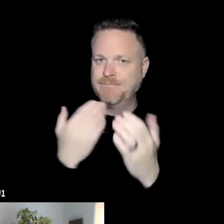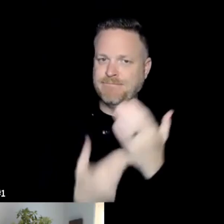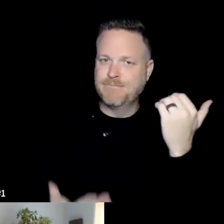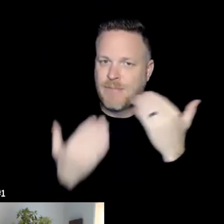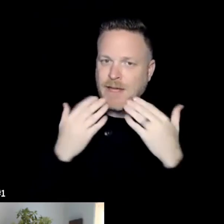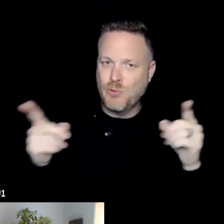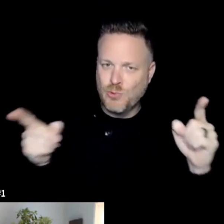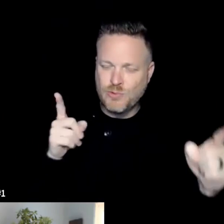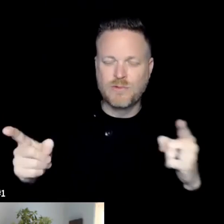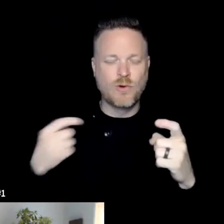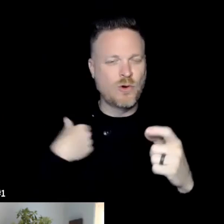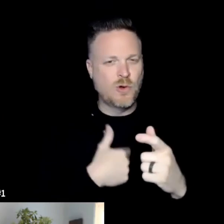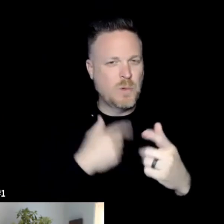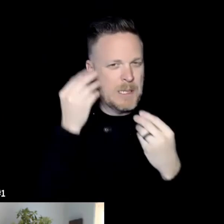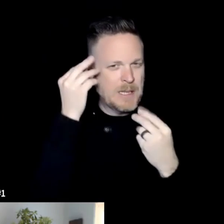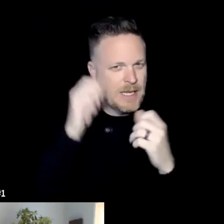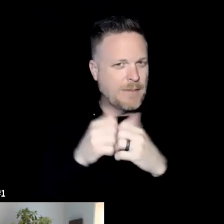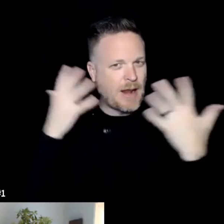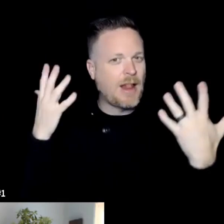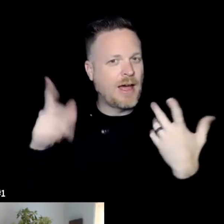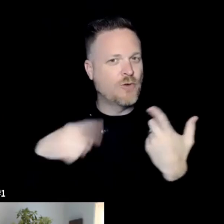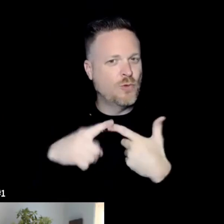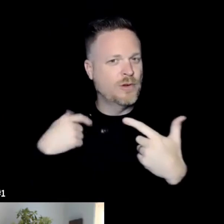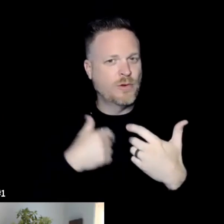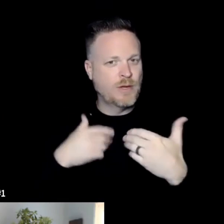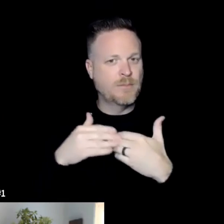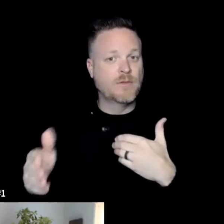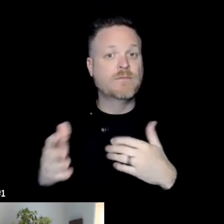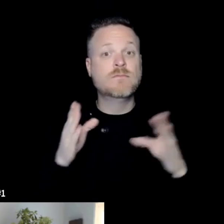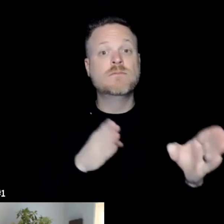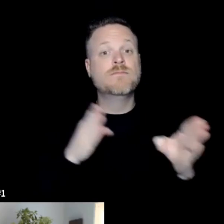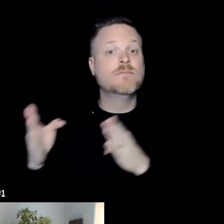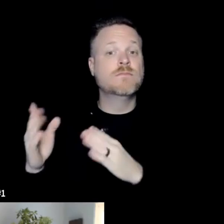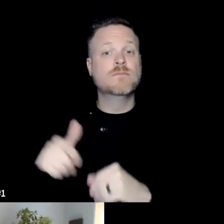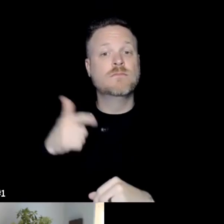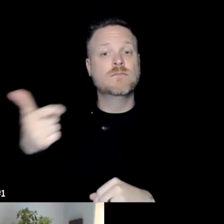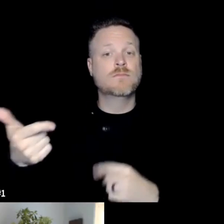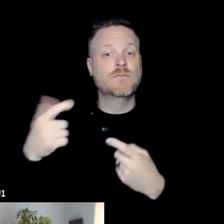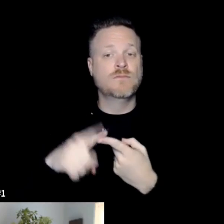that we'll be thinking about moving forward here. Next, I'm going to turn things back over to Julie